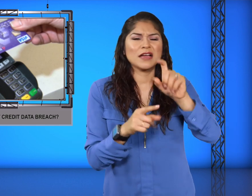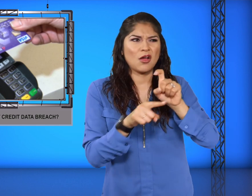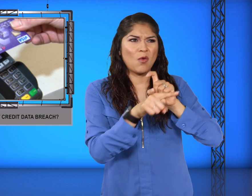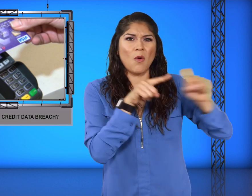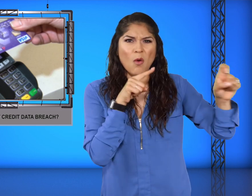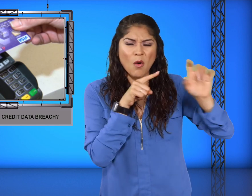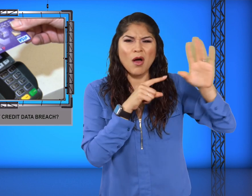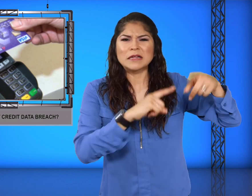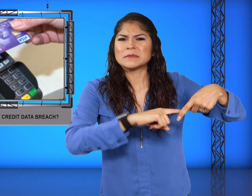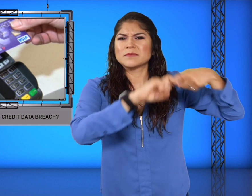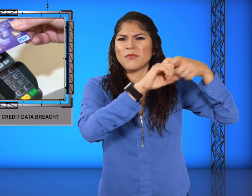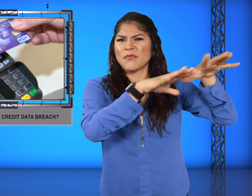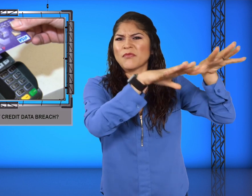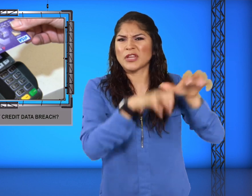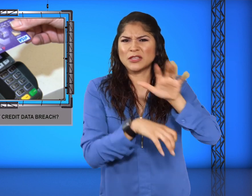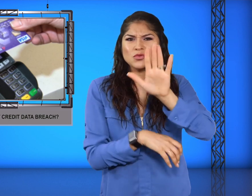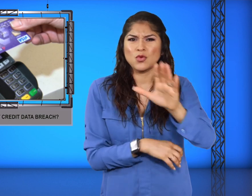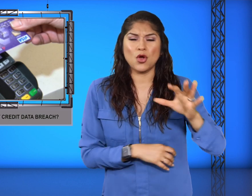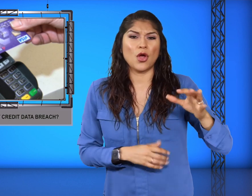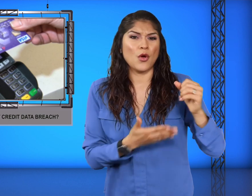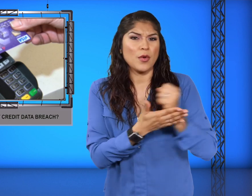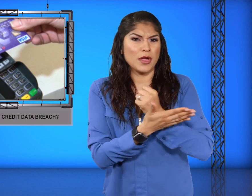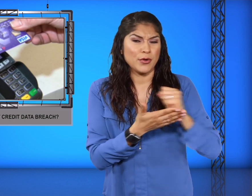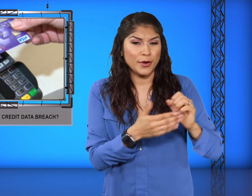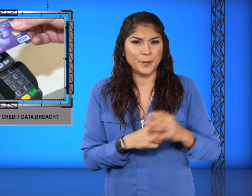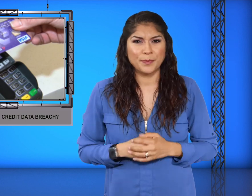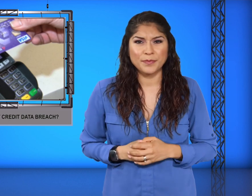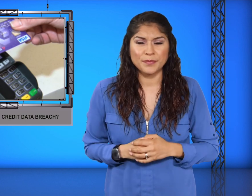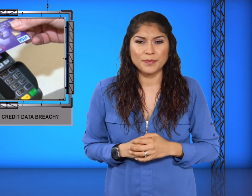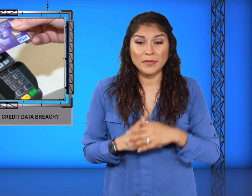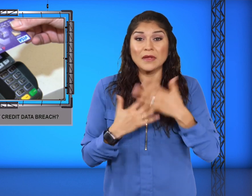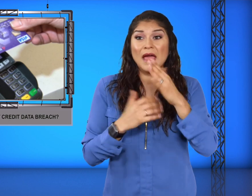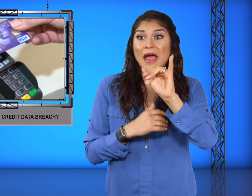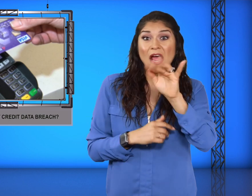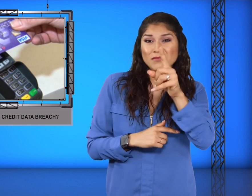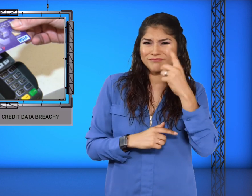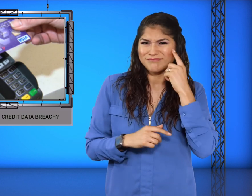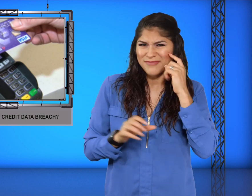If you find something odd, you should freeze your credit card.